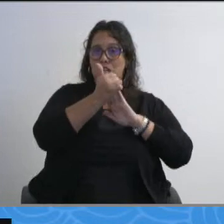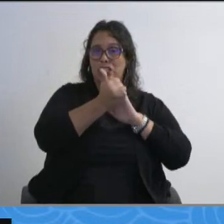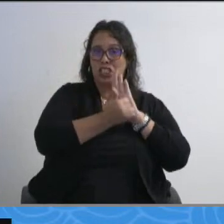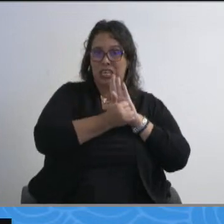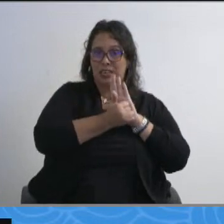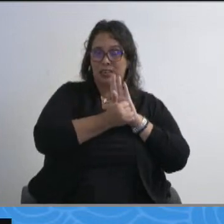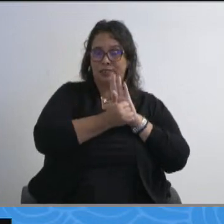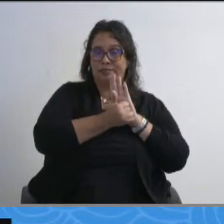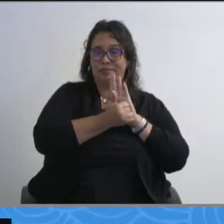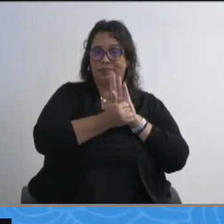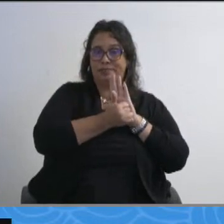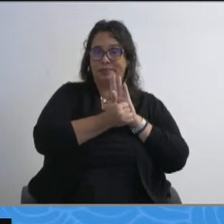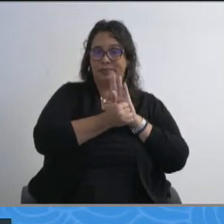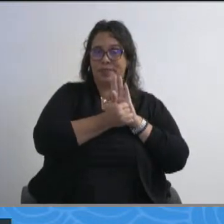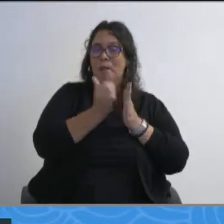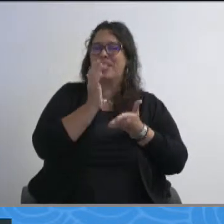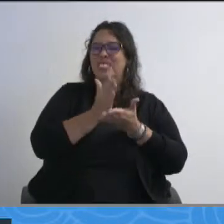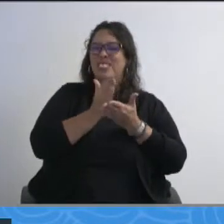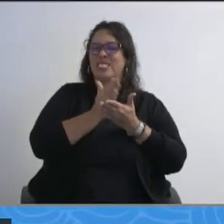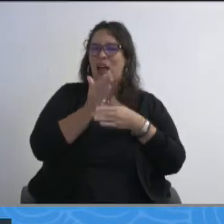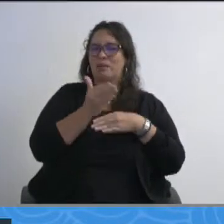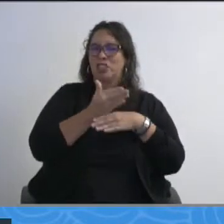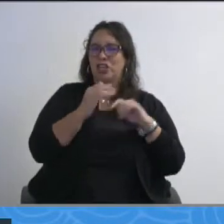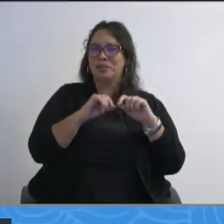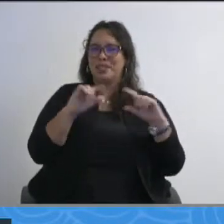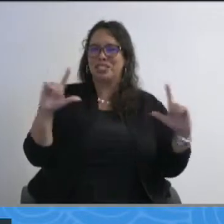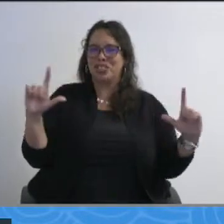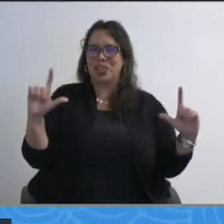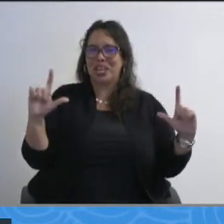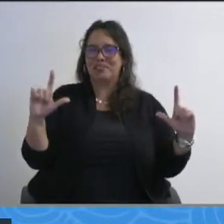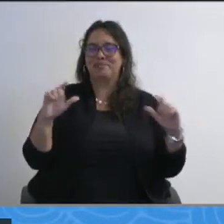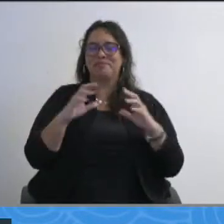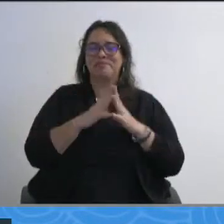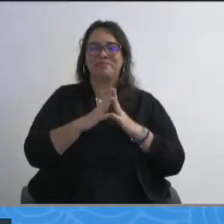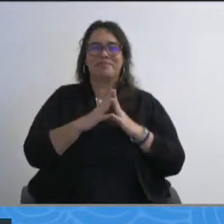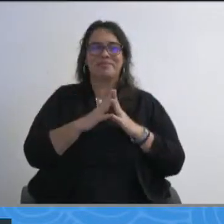And let me stop sharing my screen, and then I'll go ahead and I'll show us.